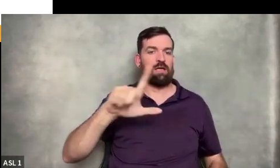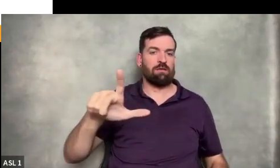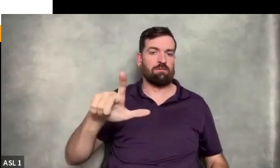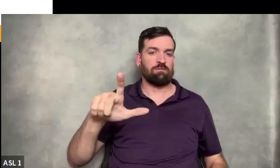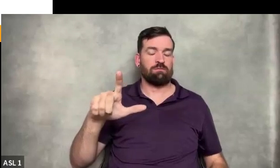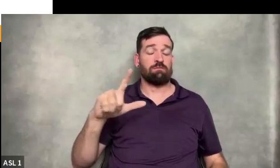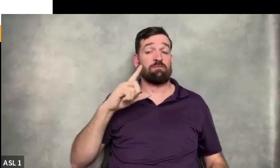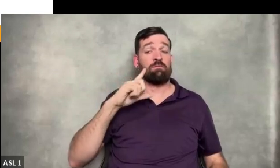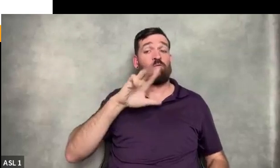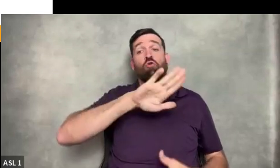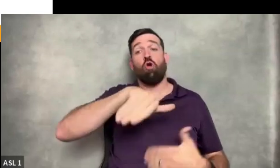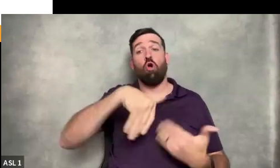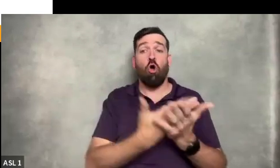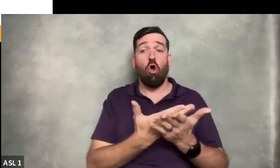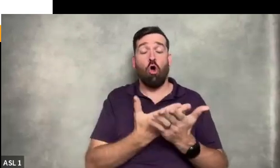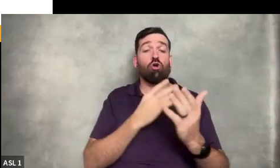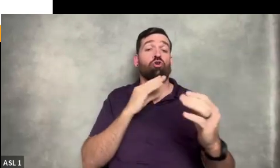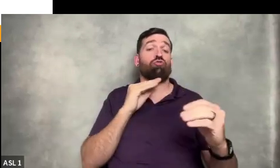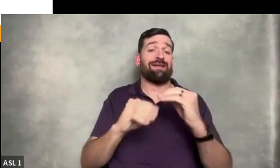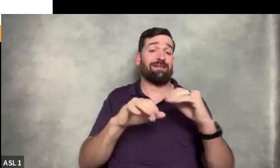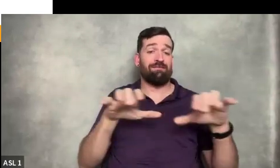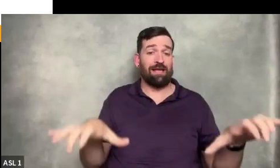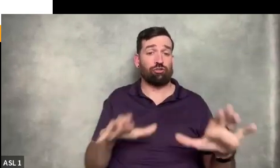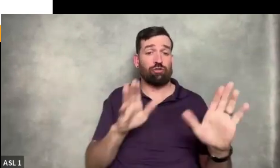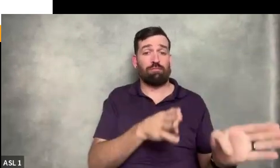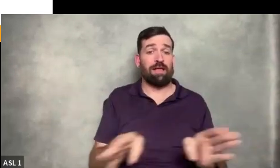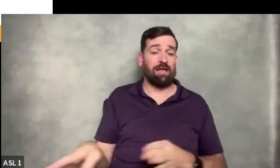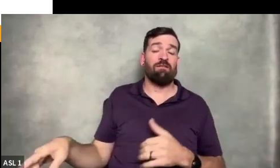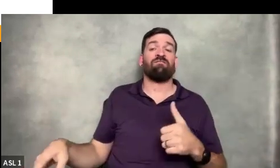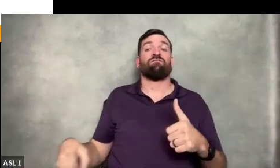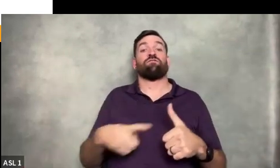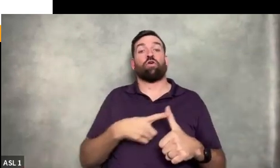all corrective action plans, we recommend that you first consult with your Regional